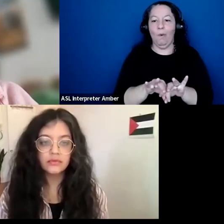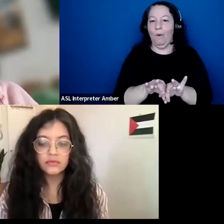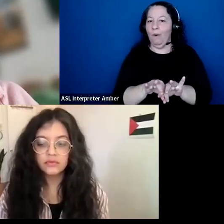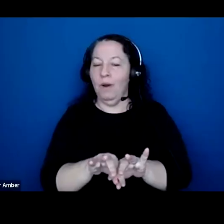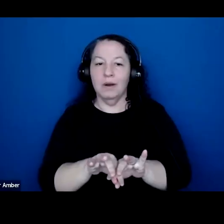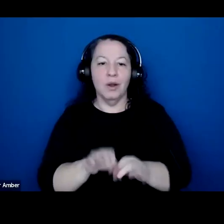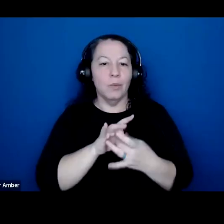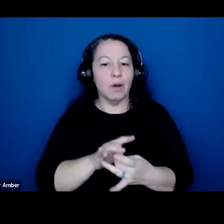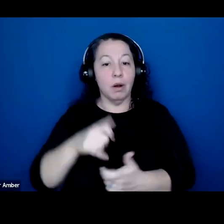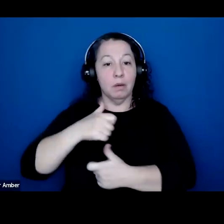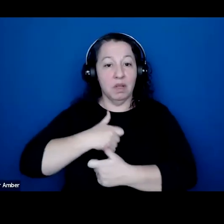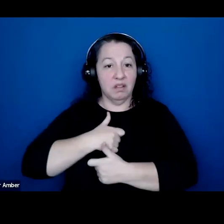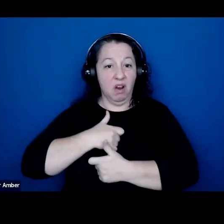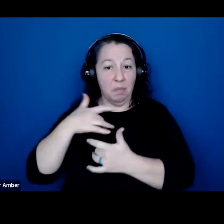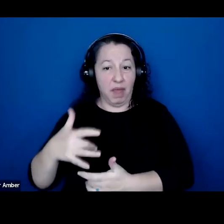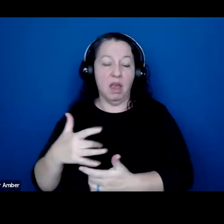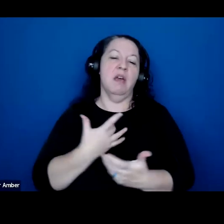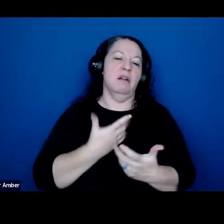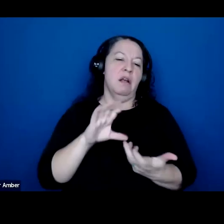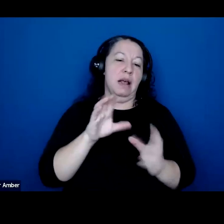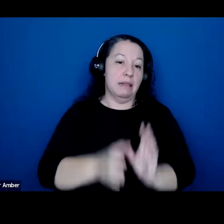war, and the climate crisis with an incredible group of speakers.